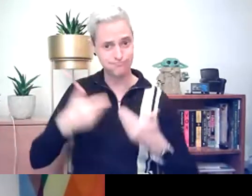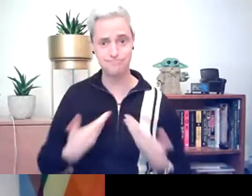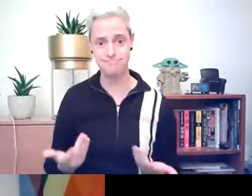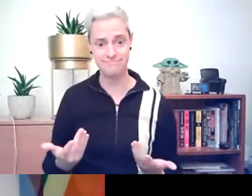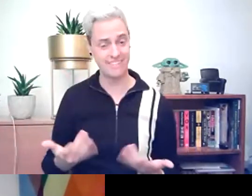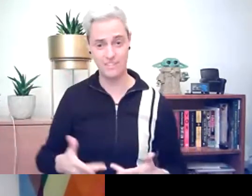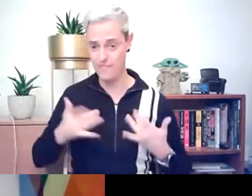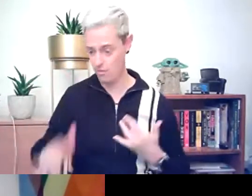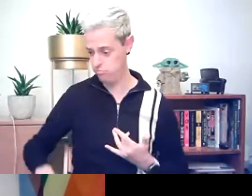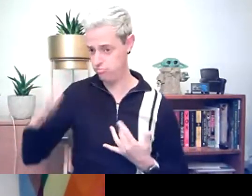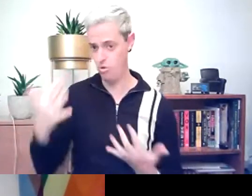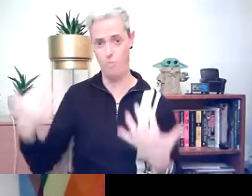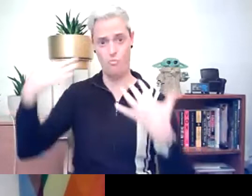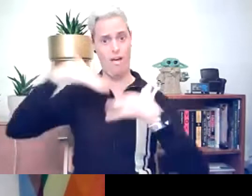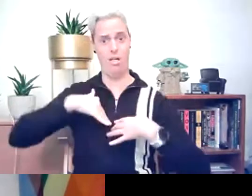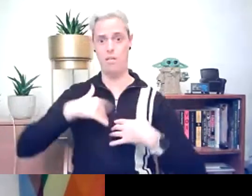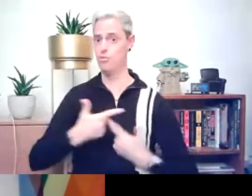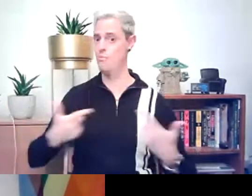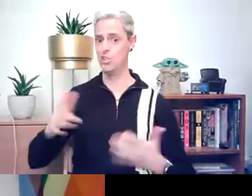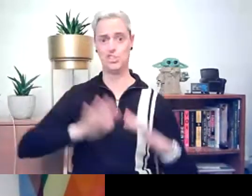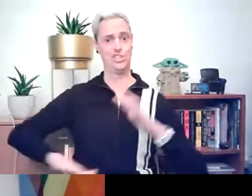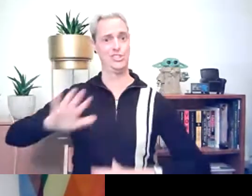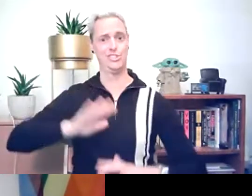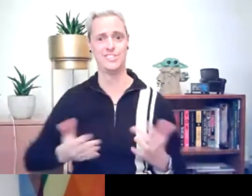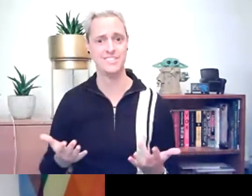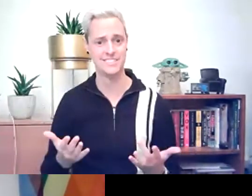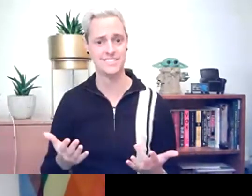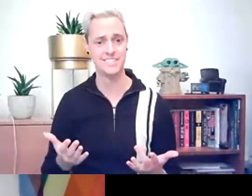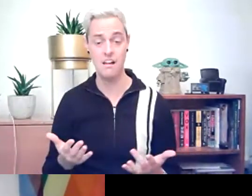book to celebrate 10 years that's beautiful artworks of lots of different trends different